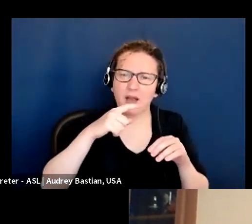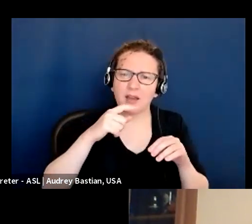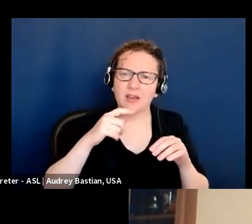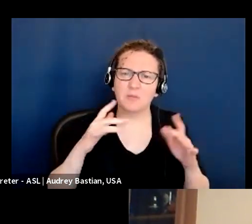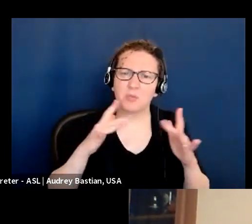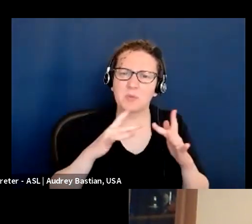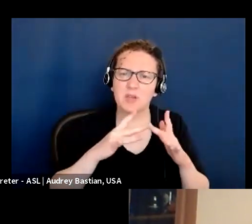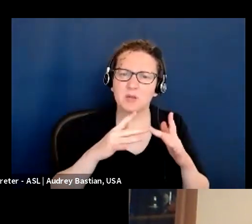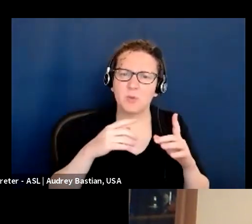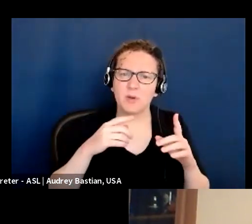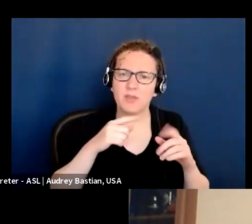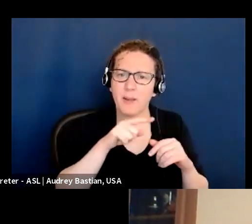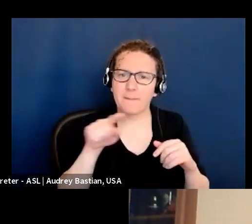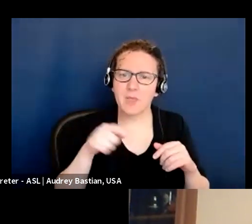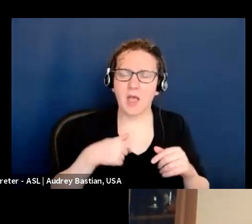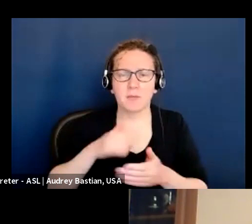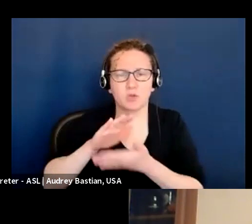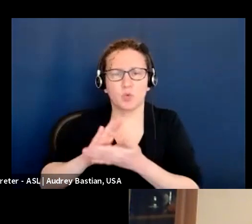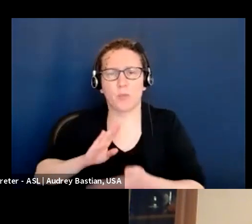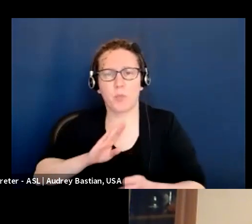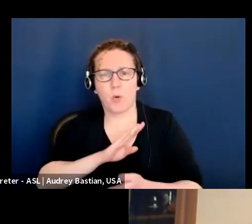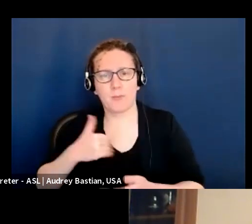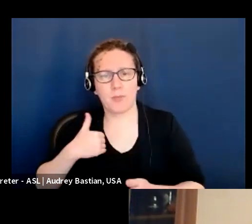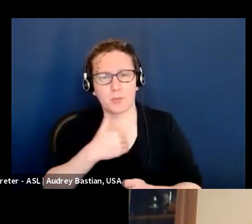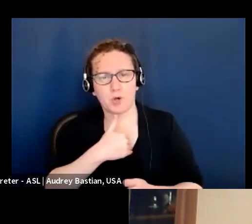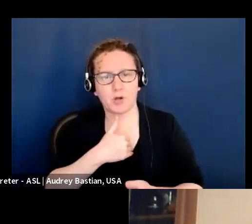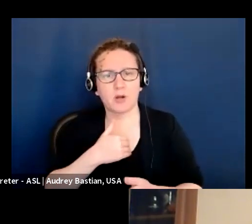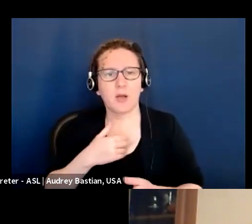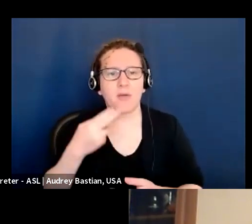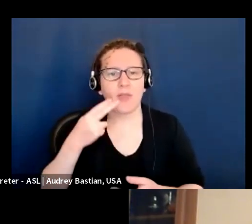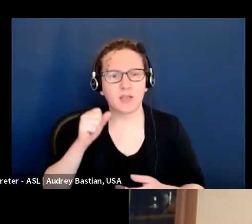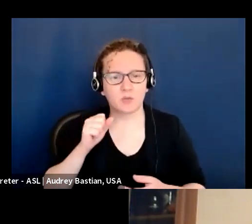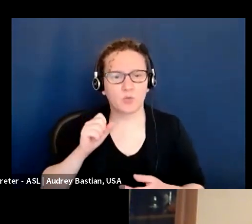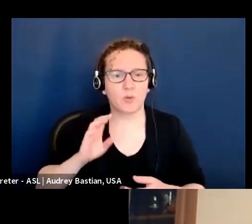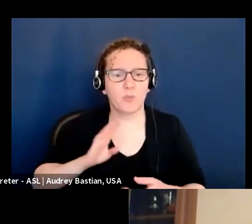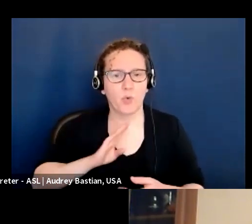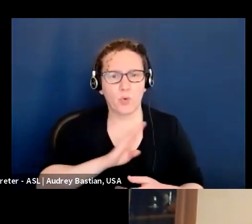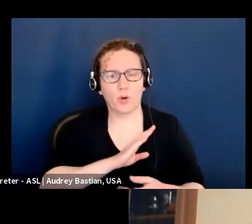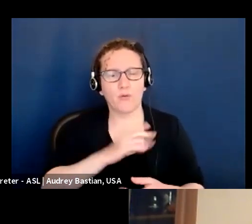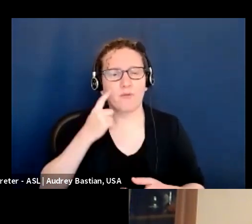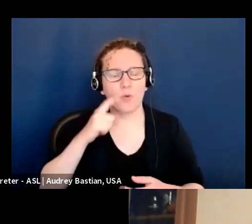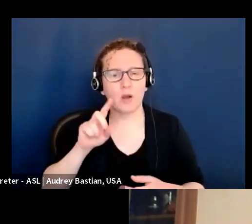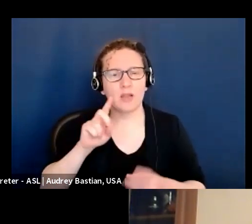I was I'm on the high school board for the district that I live in